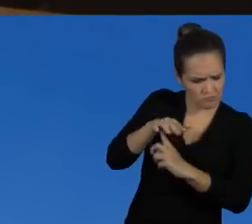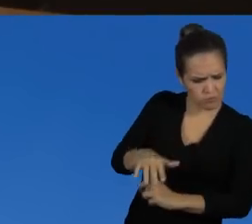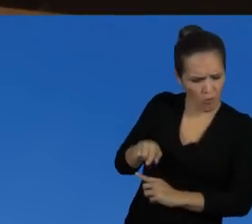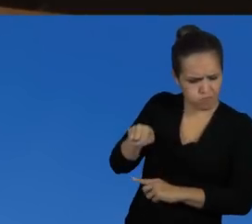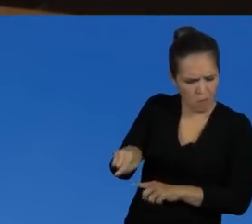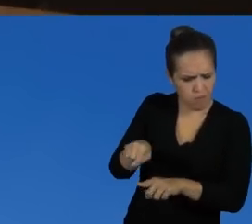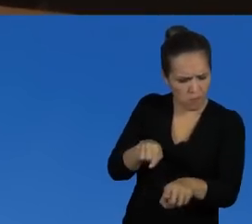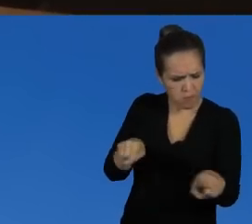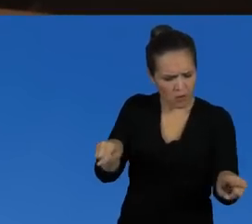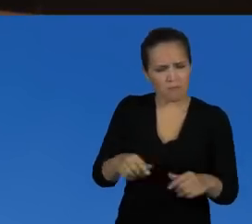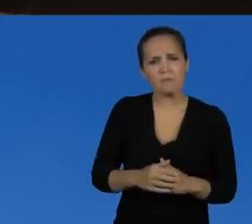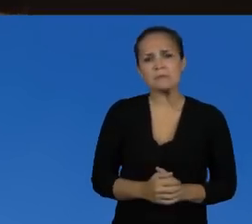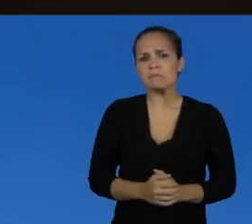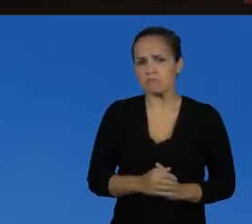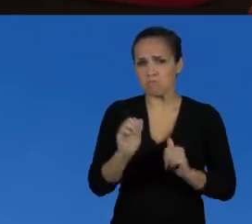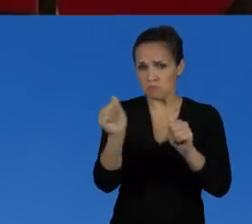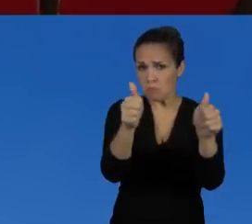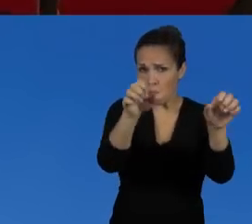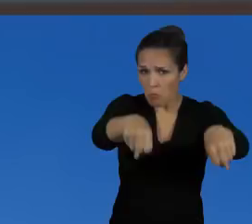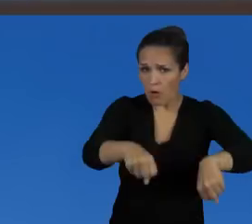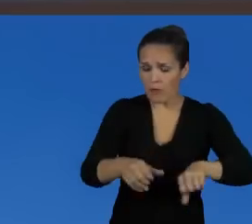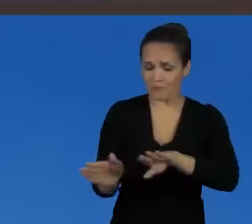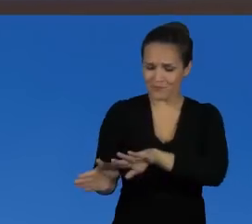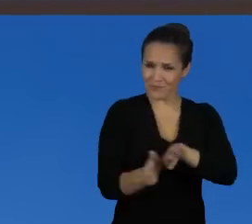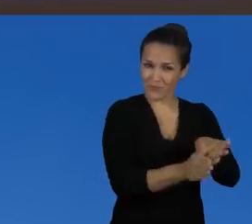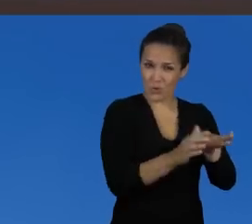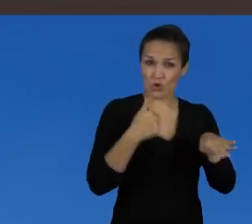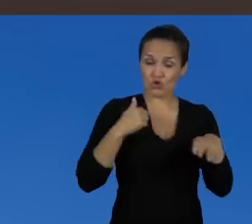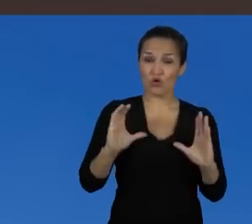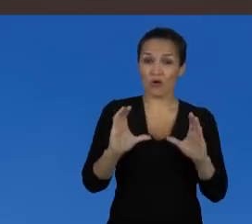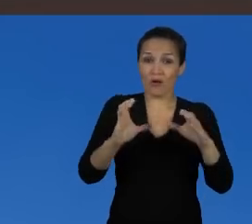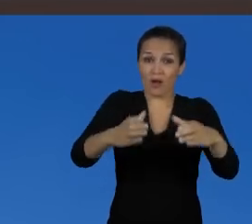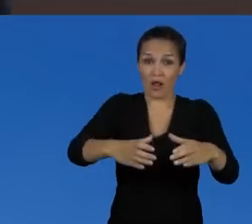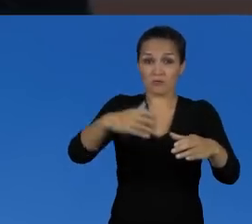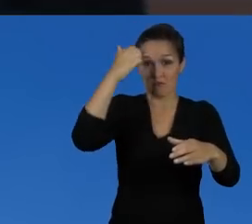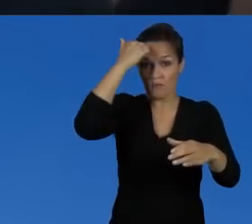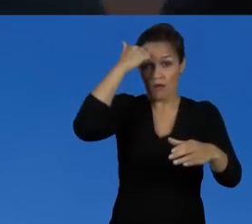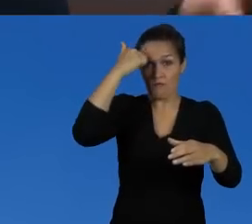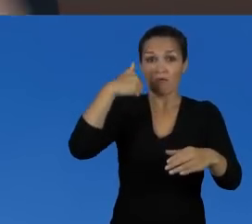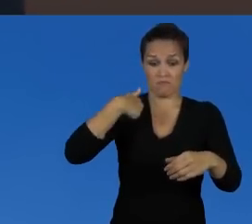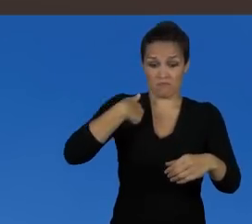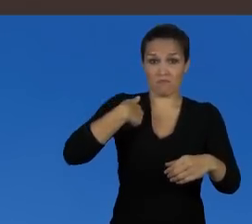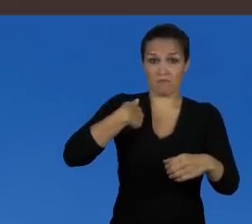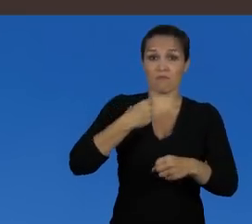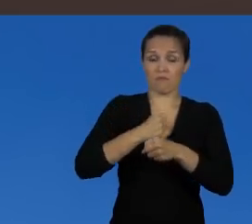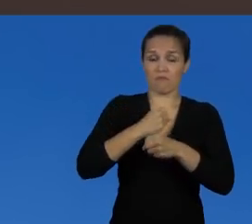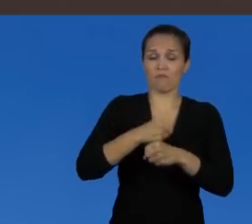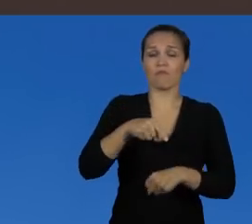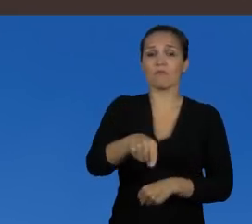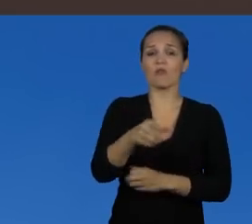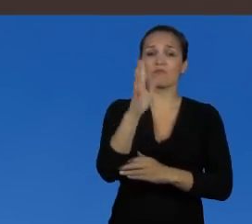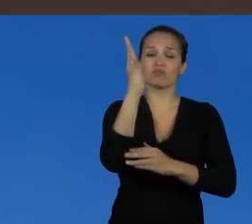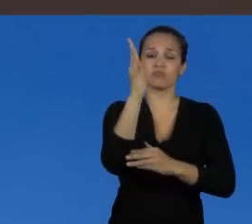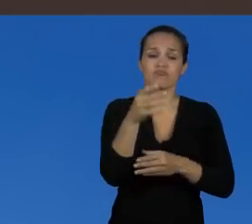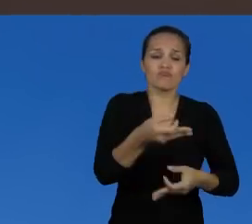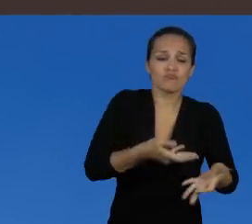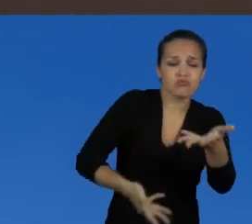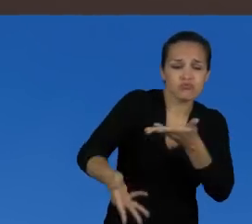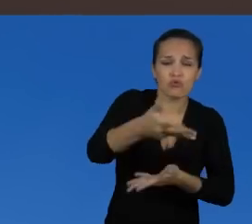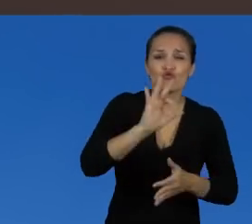In a class, I have been a professor for over 7 years and one of the activities I do with some frequency is that I read some sentences and